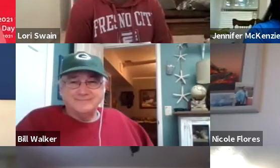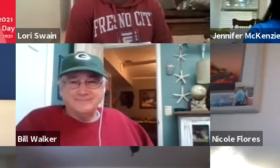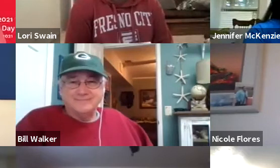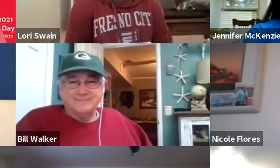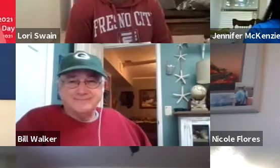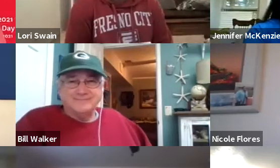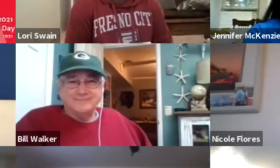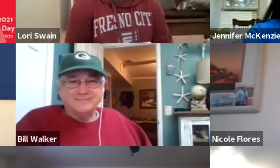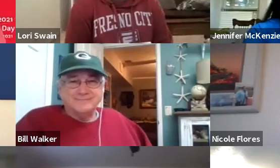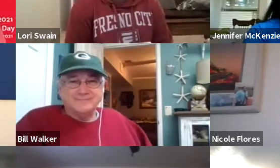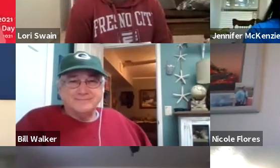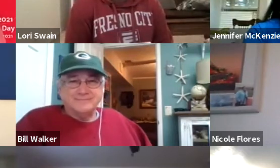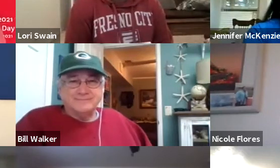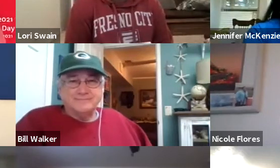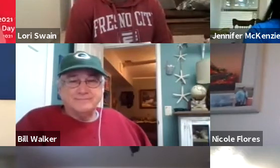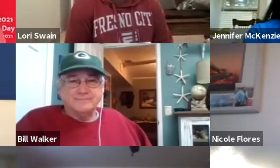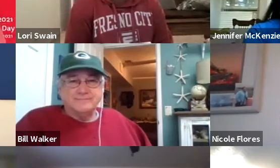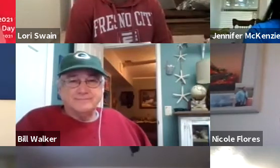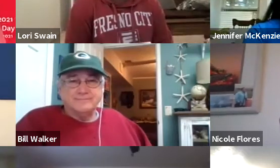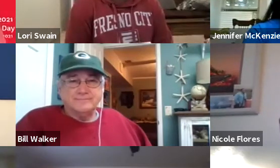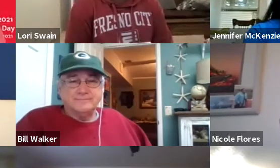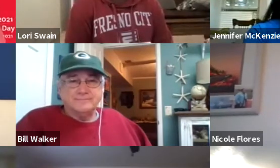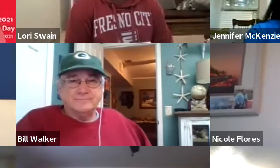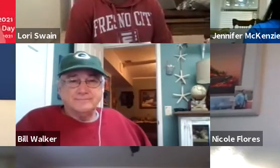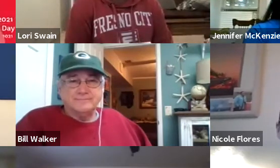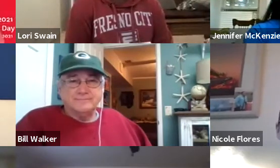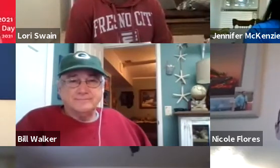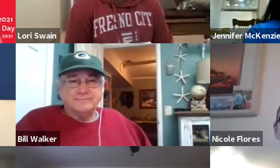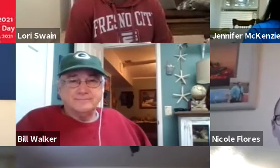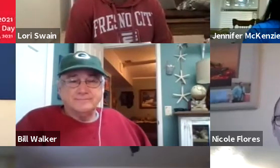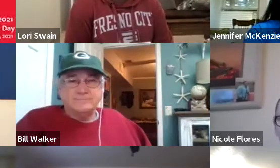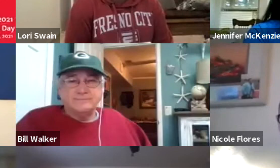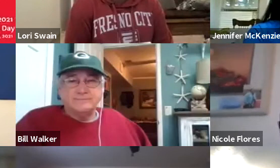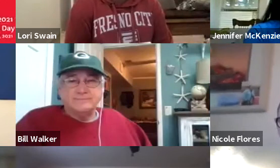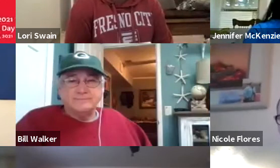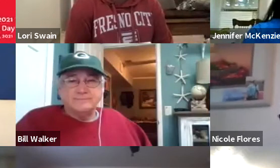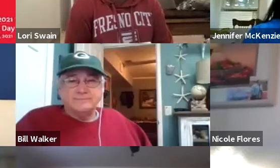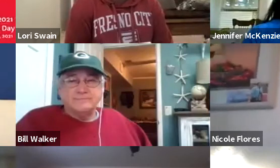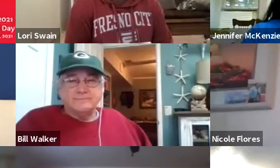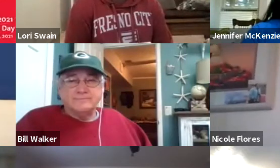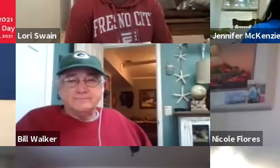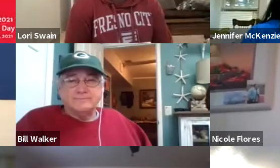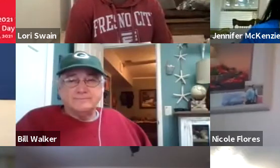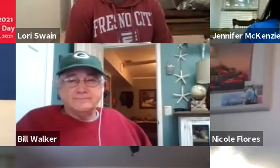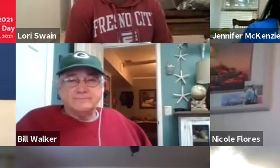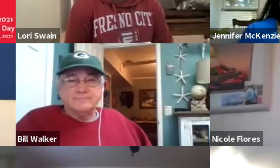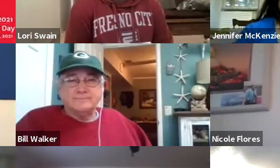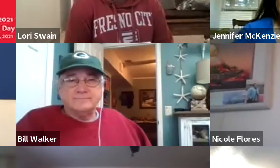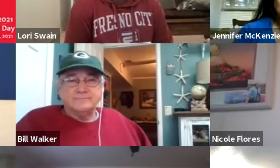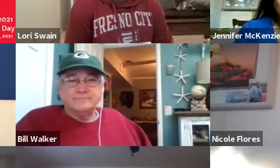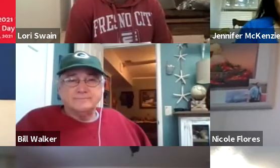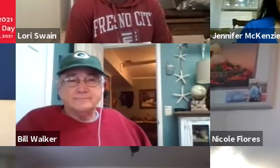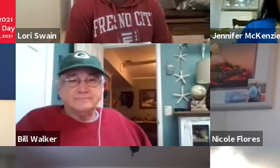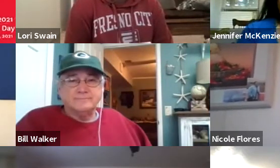feedback from the participants in the room. And we can keep, we can keep asking questions and, and taking questions if we want to. But